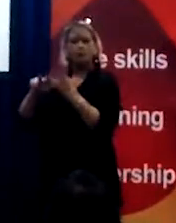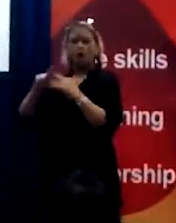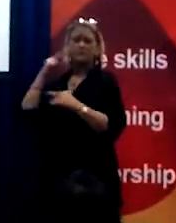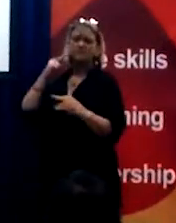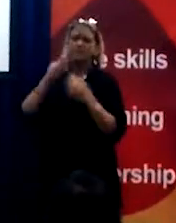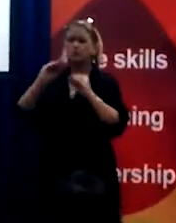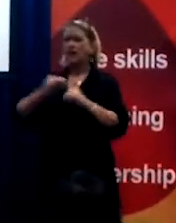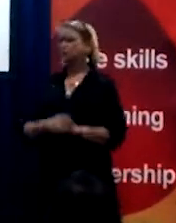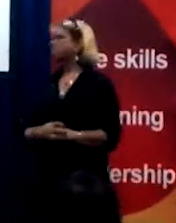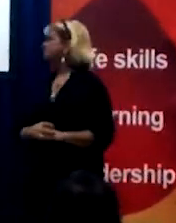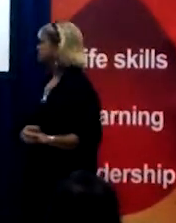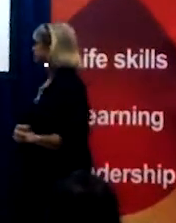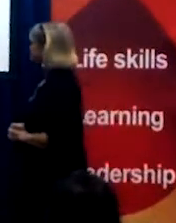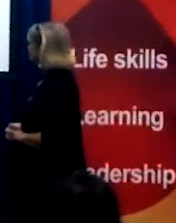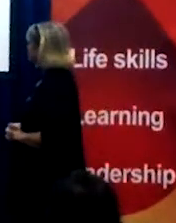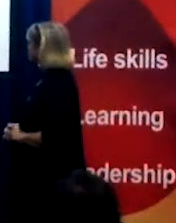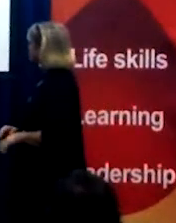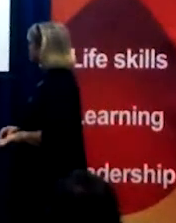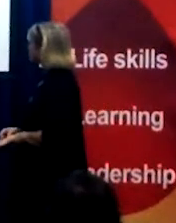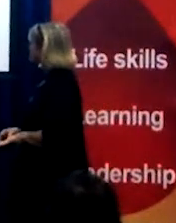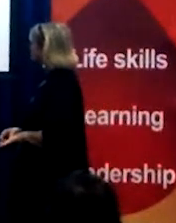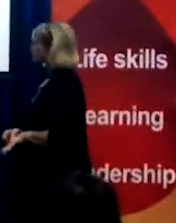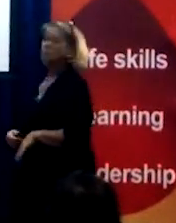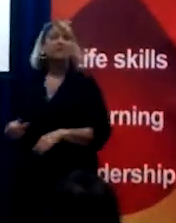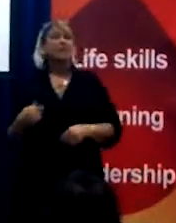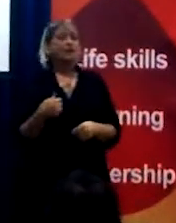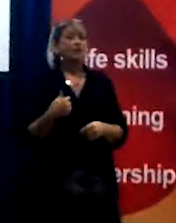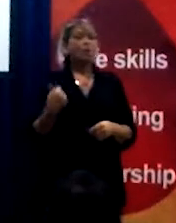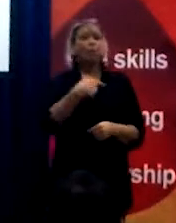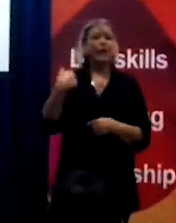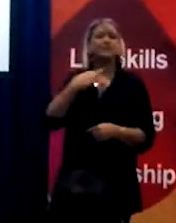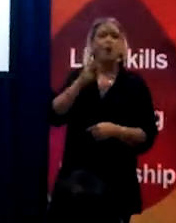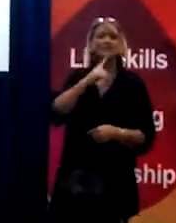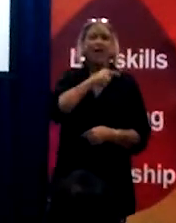First of all, with our kids, we don’t tell them about that research.